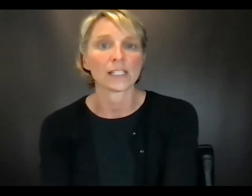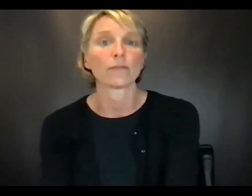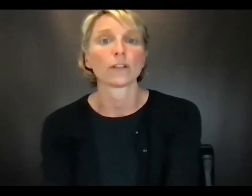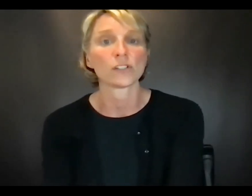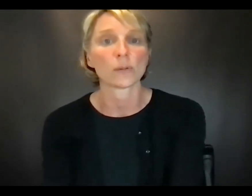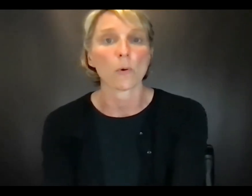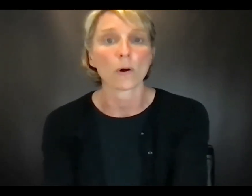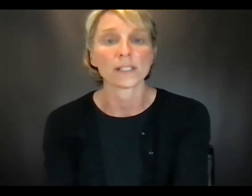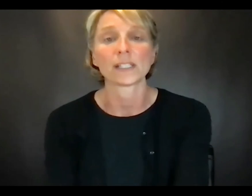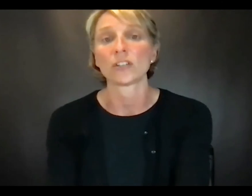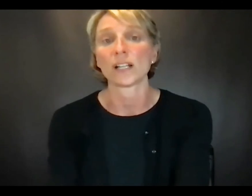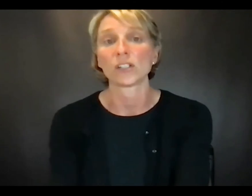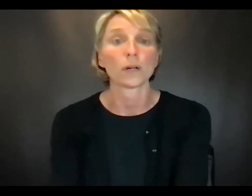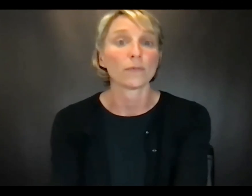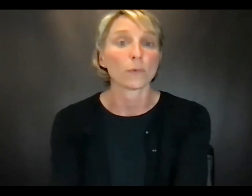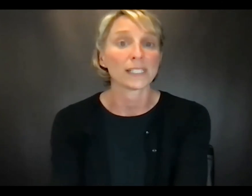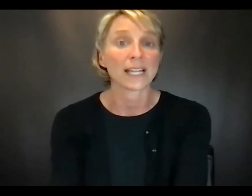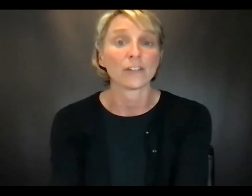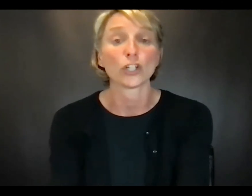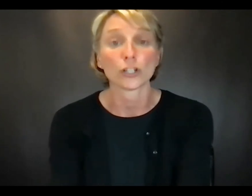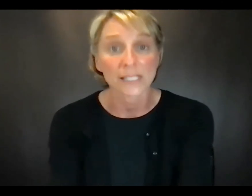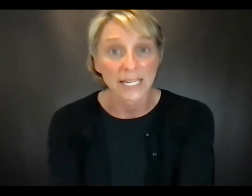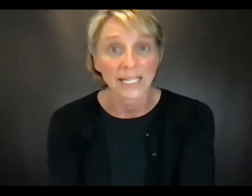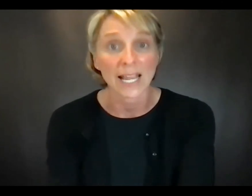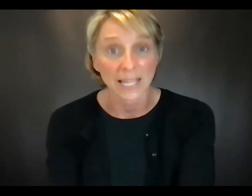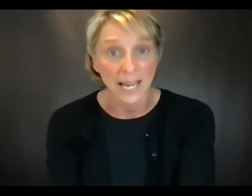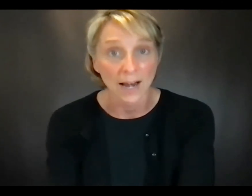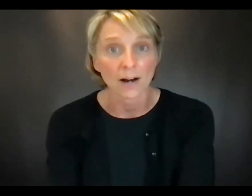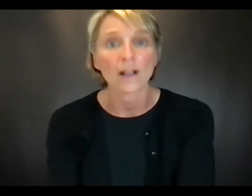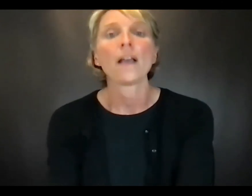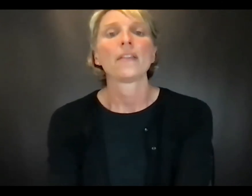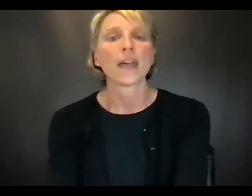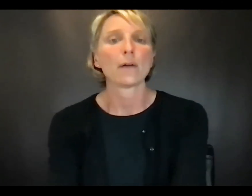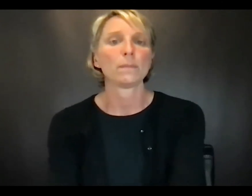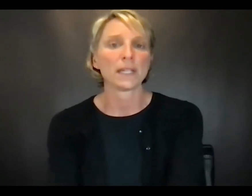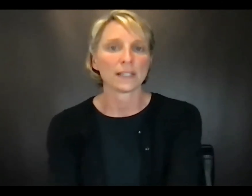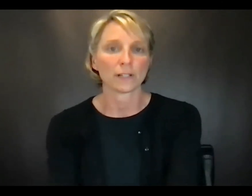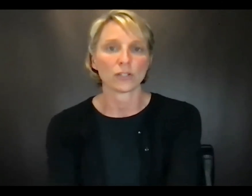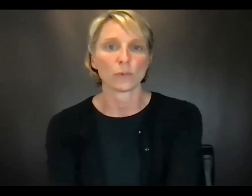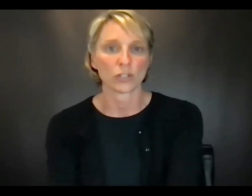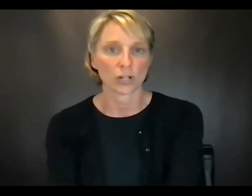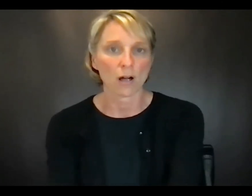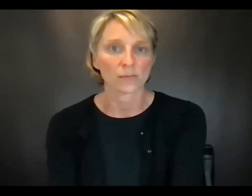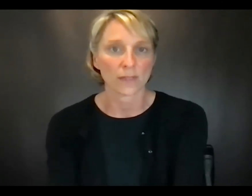further support such as 24/7 nursing and care, that would be a different tuition cost for that